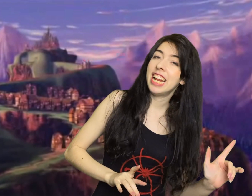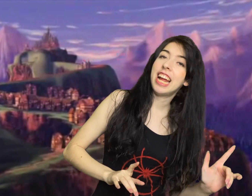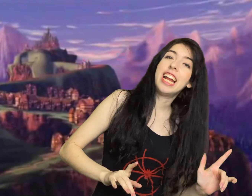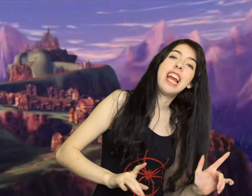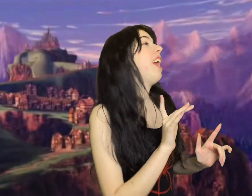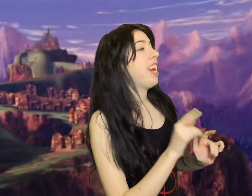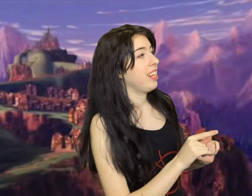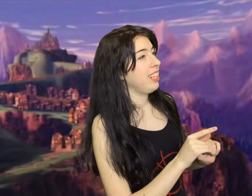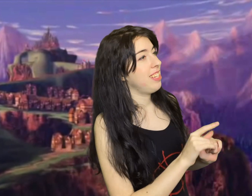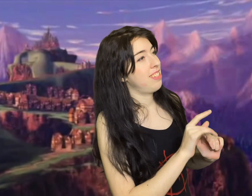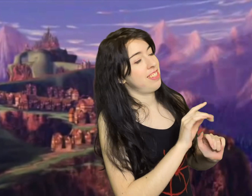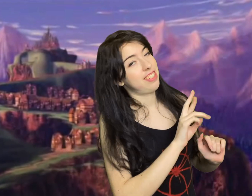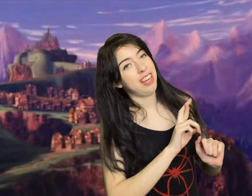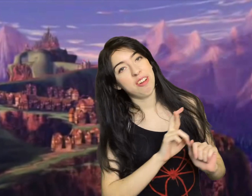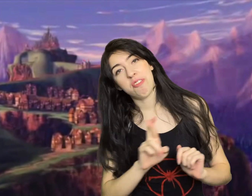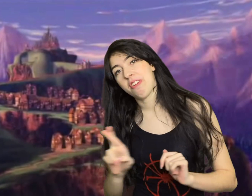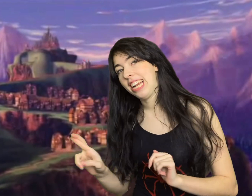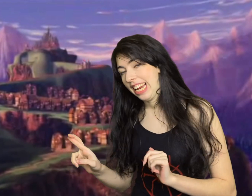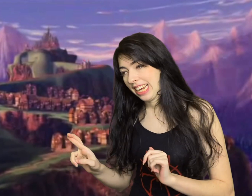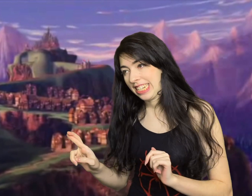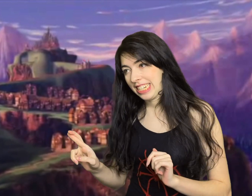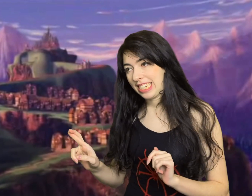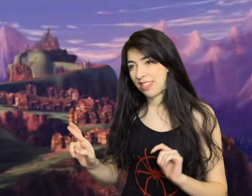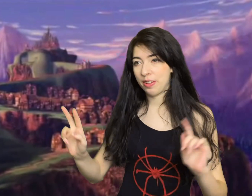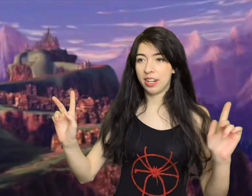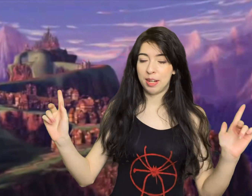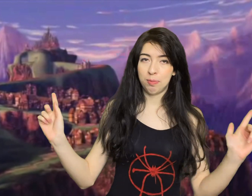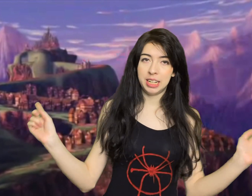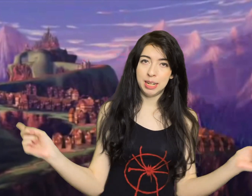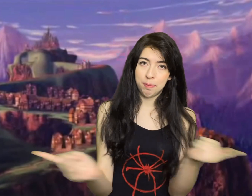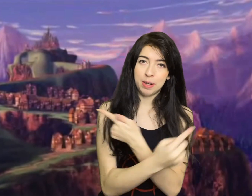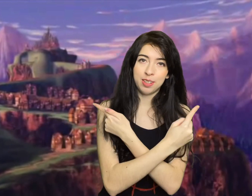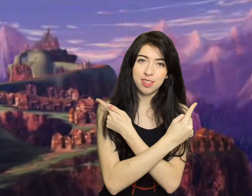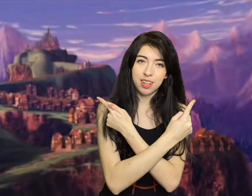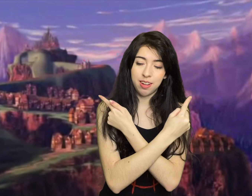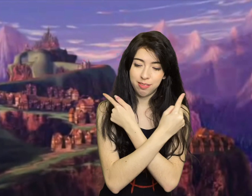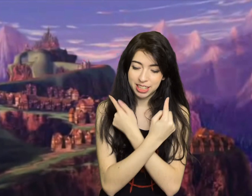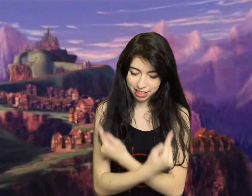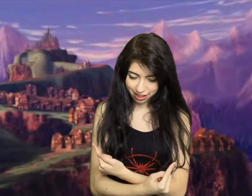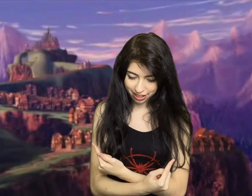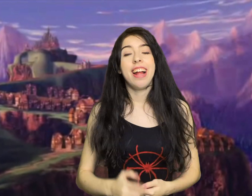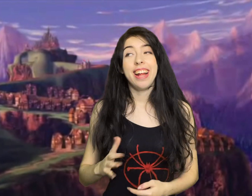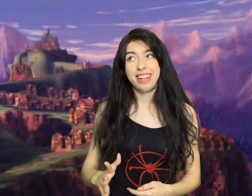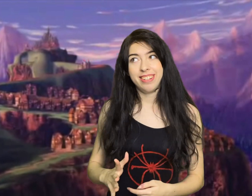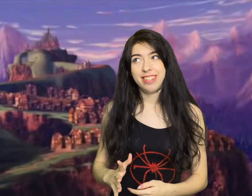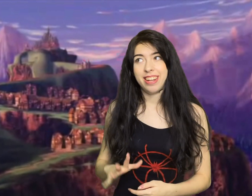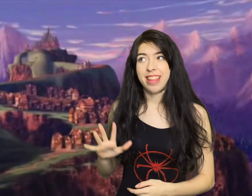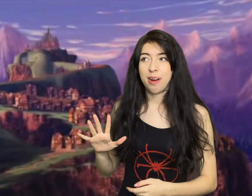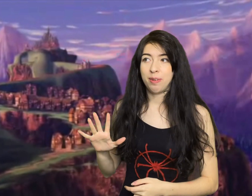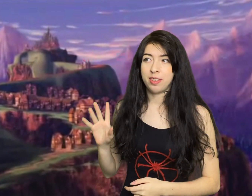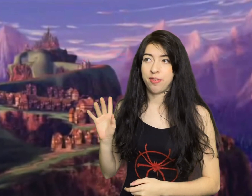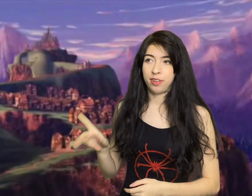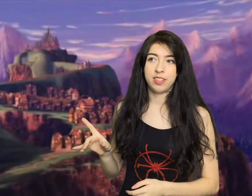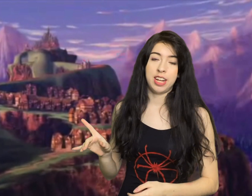and annelise sign right-handed so they're complete mirrors of each other and that was the first time